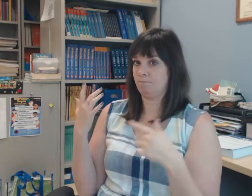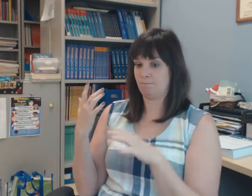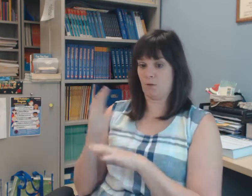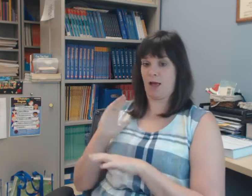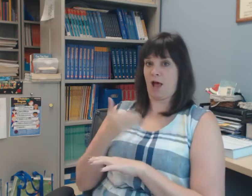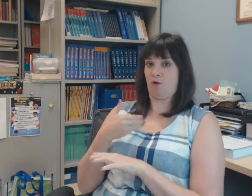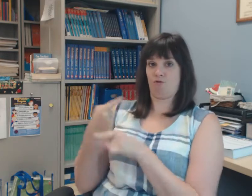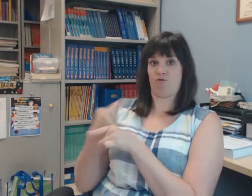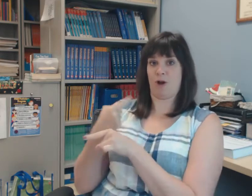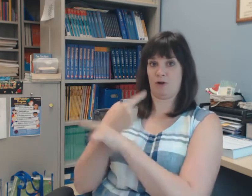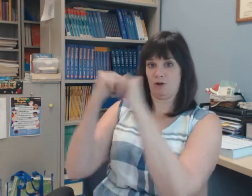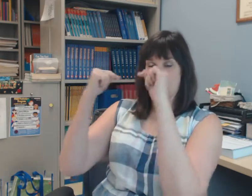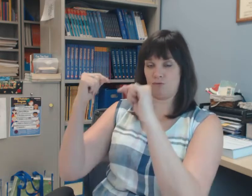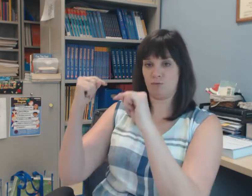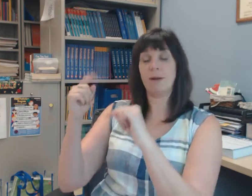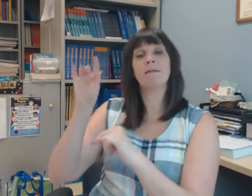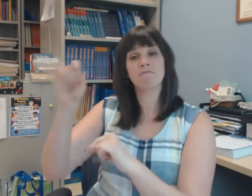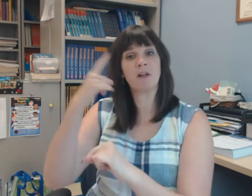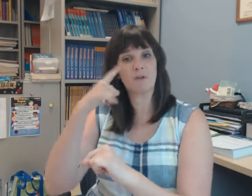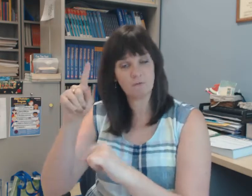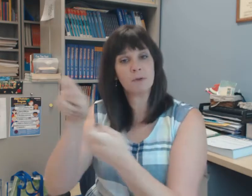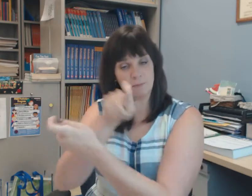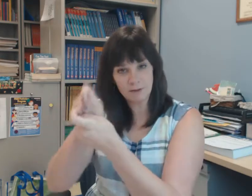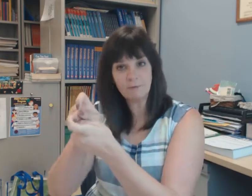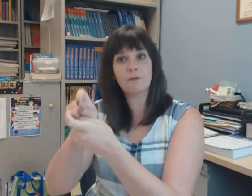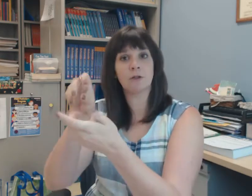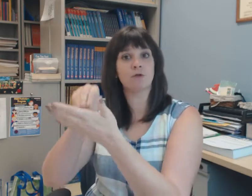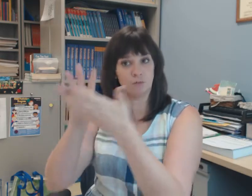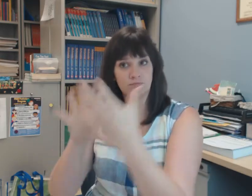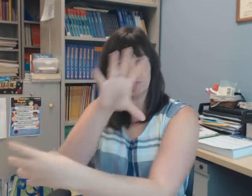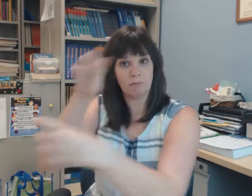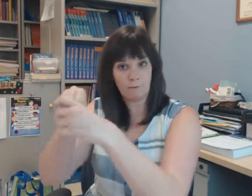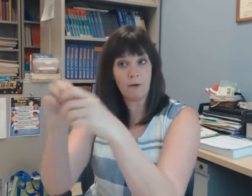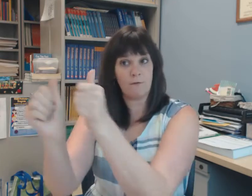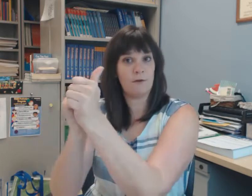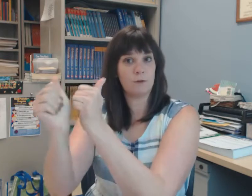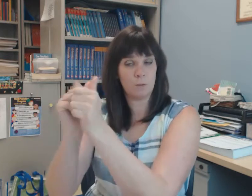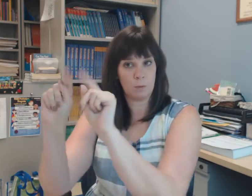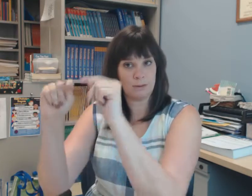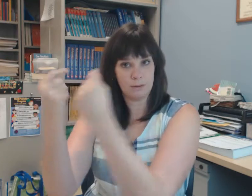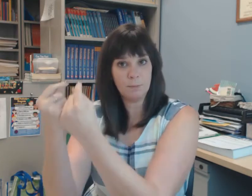That does not affect our regular tutoring, it is specifically for those students involved in sports teams.